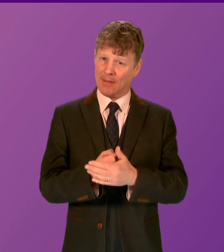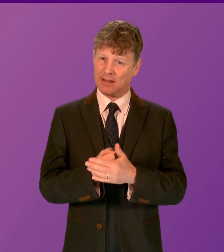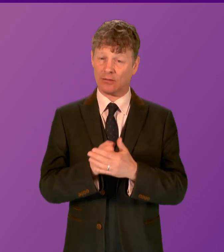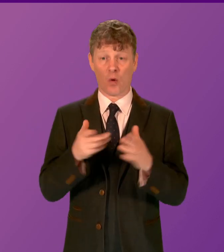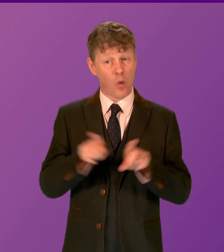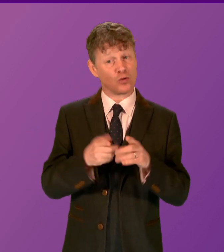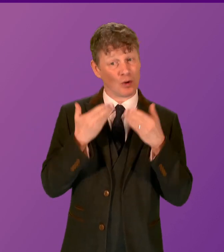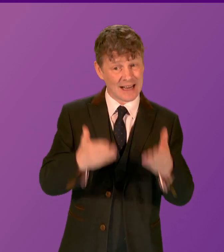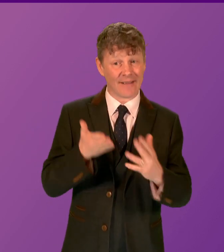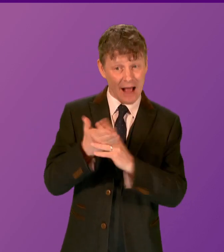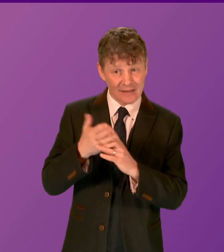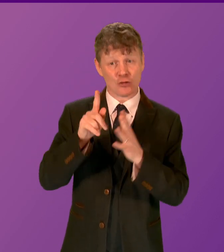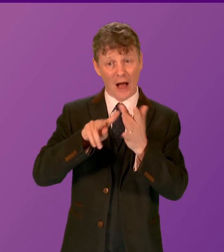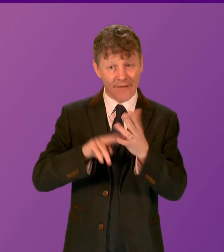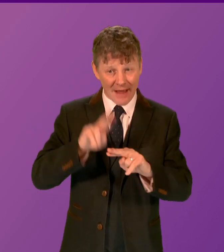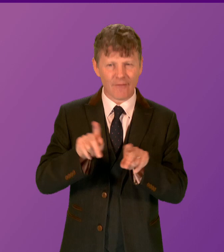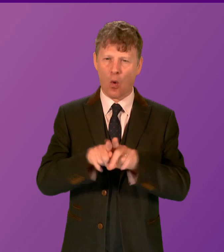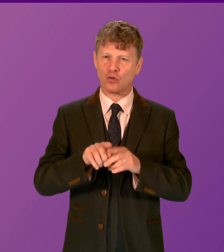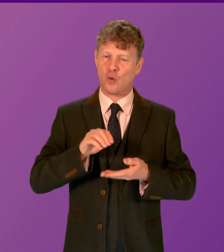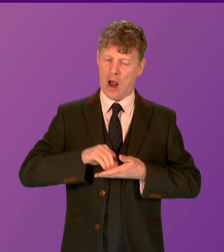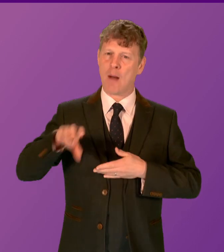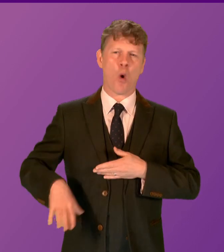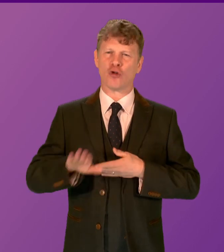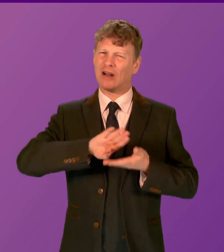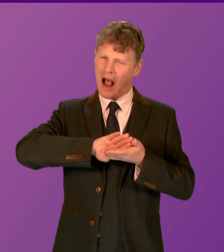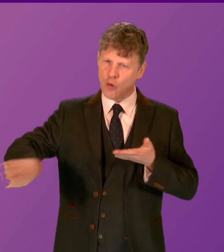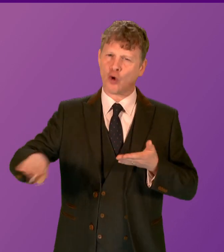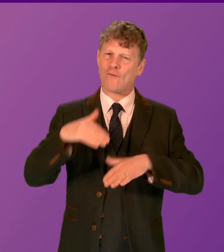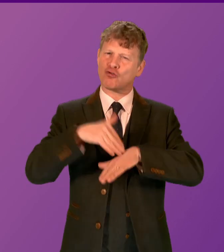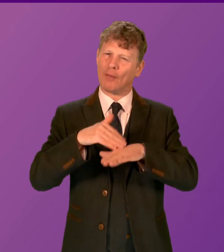and removing abortion from criminal law?